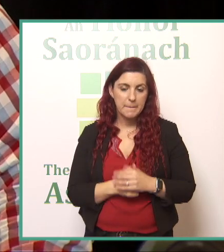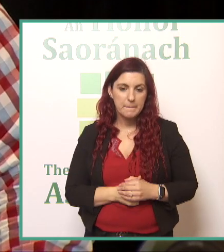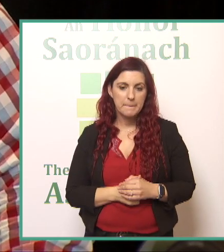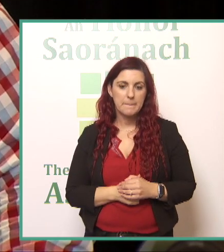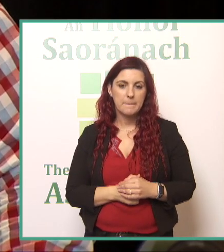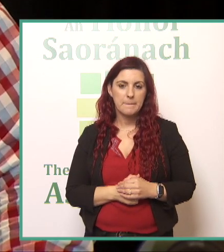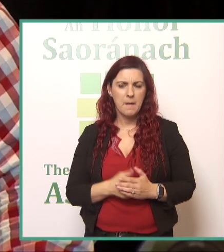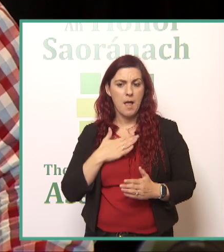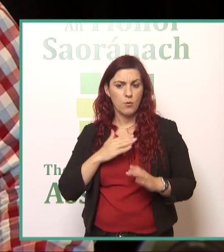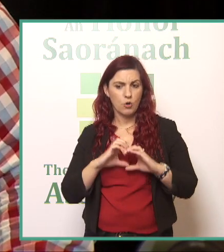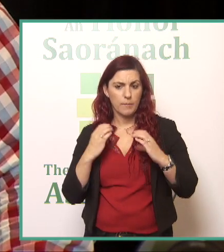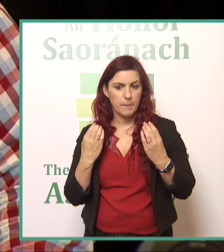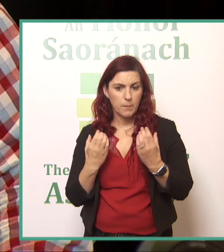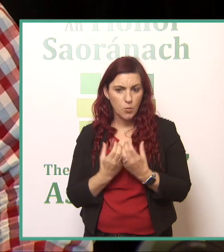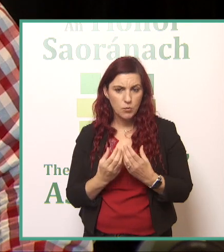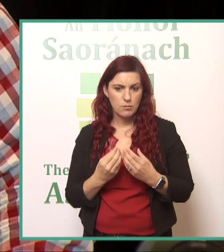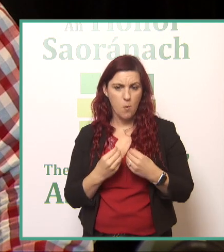our community ownership of the Bible goes right back to